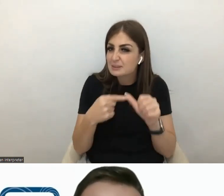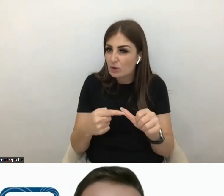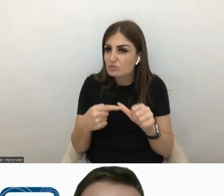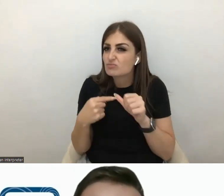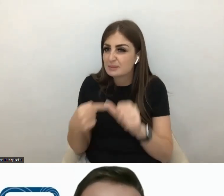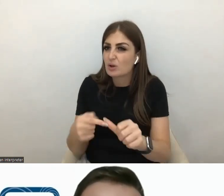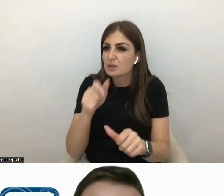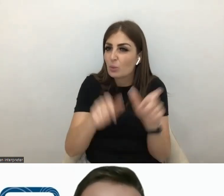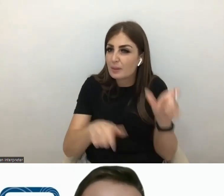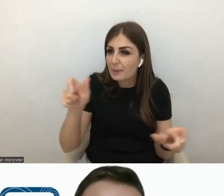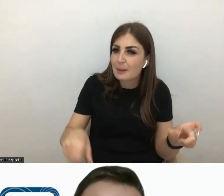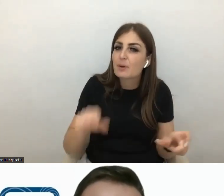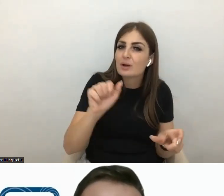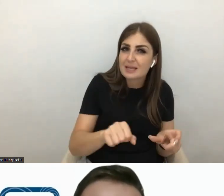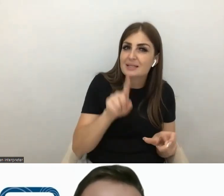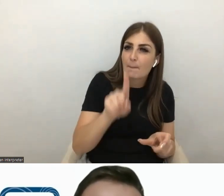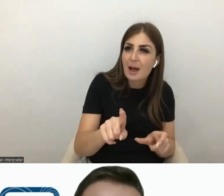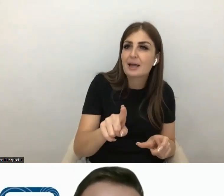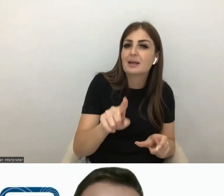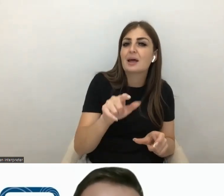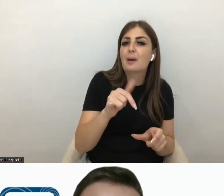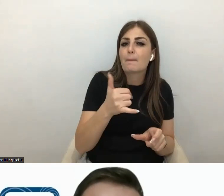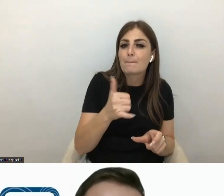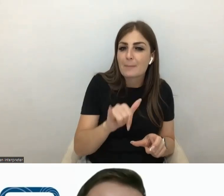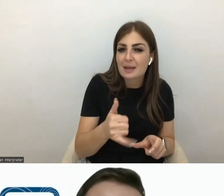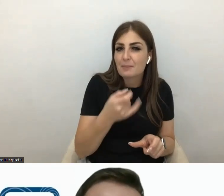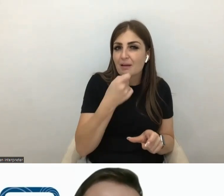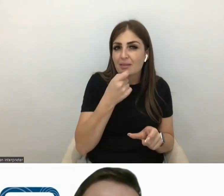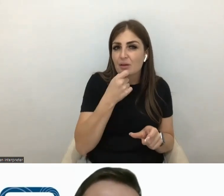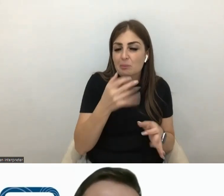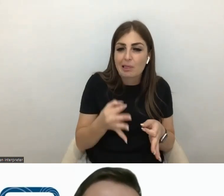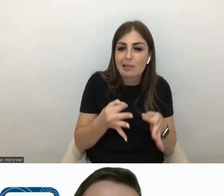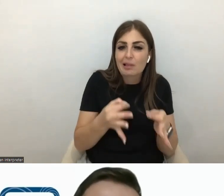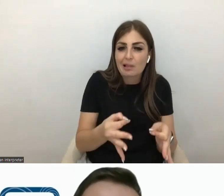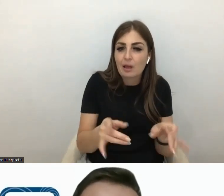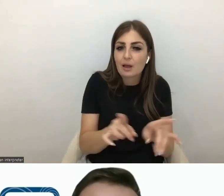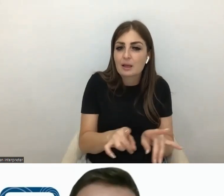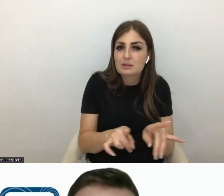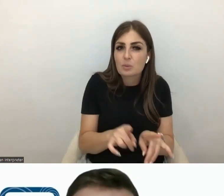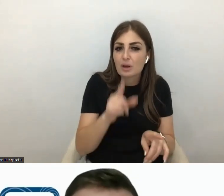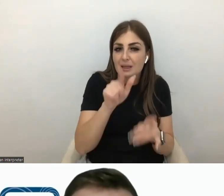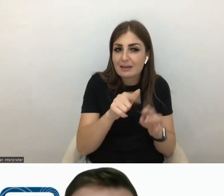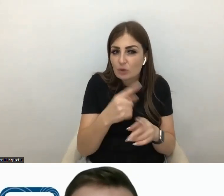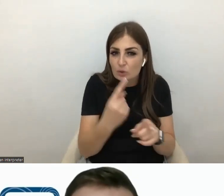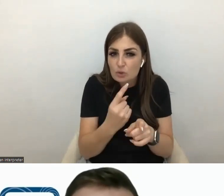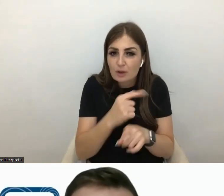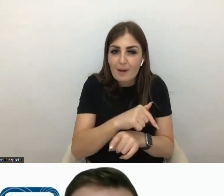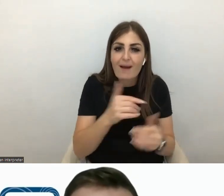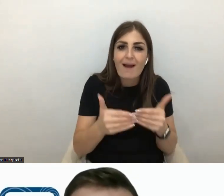I think there may be some delays around if you are talking about how long does it take